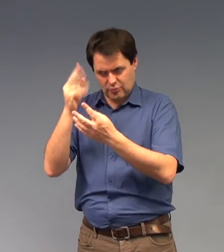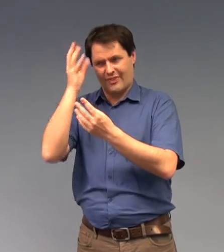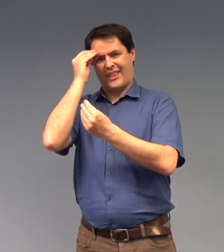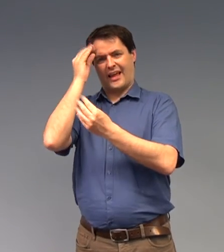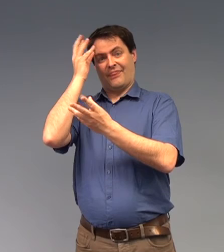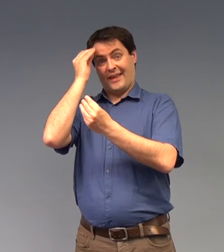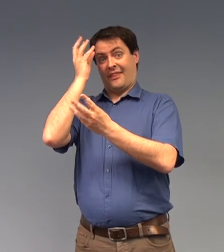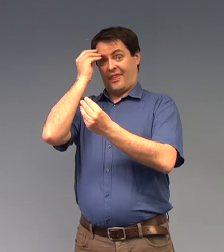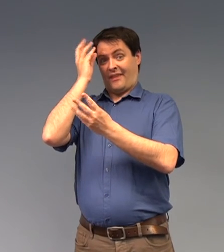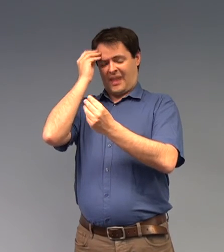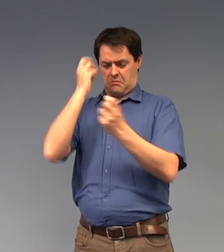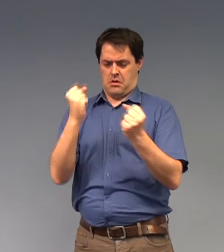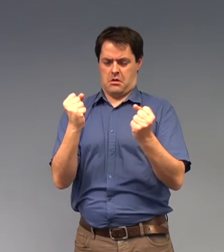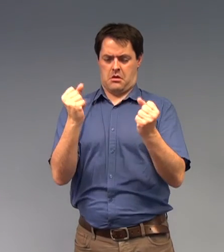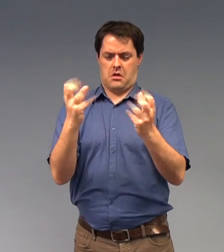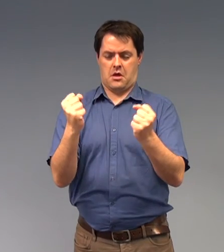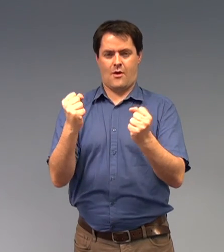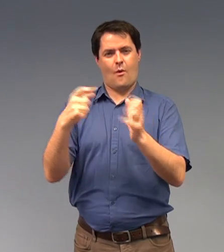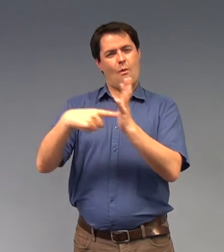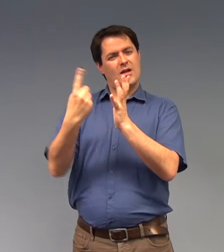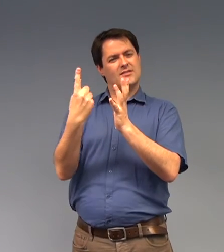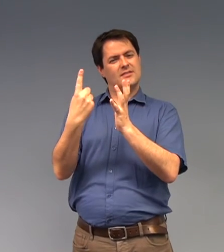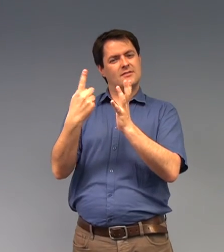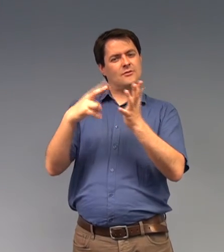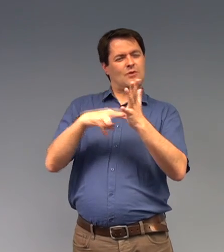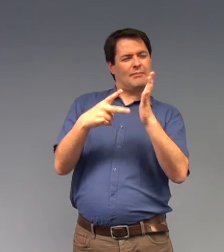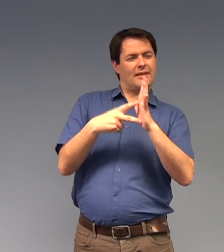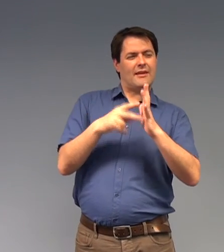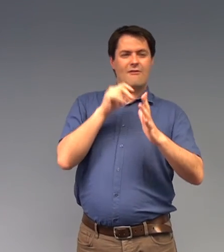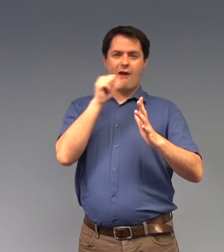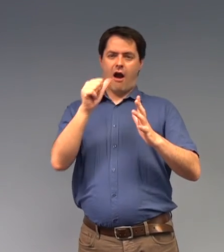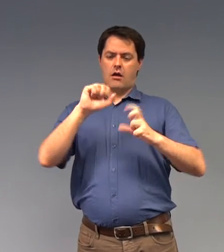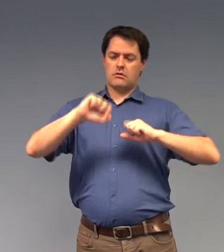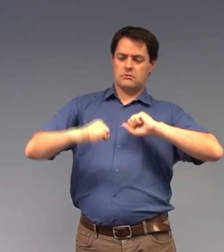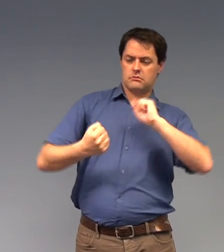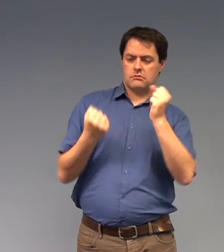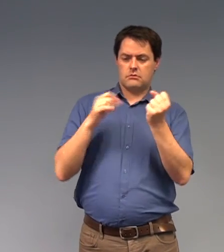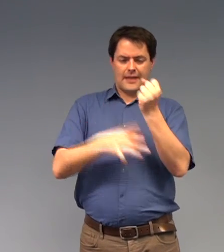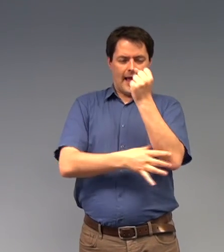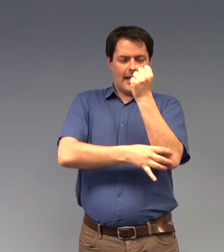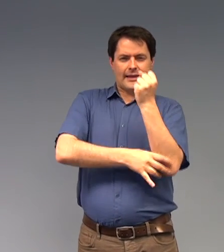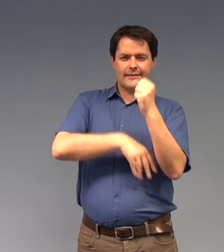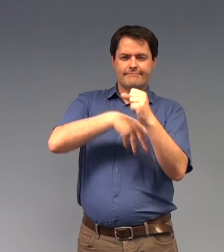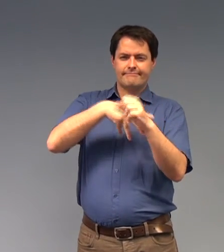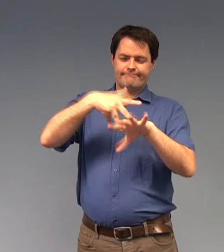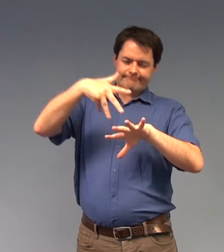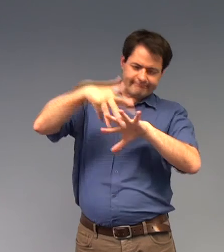Whereas the hearing interpreters, although they read the script and they thought about it. And they watched the videotape, they didn't manually practice.